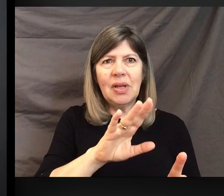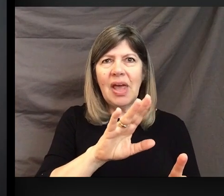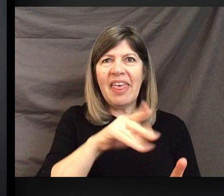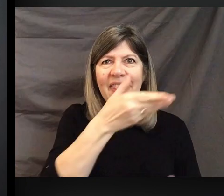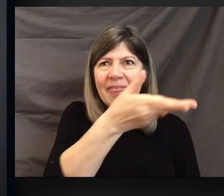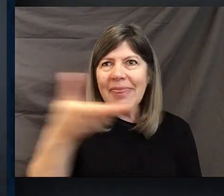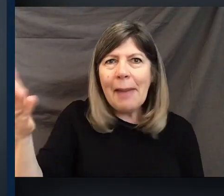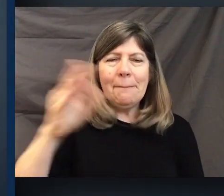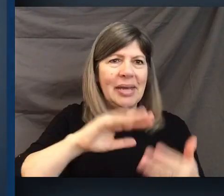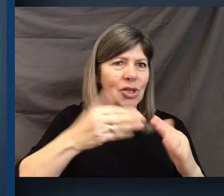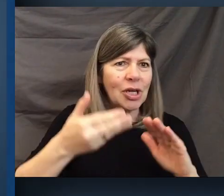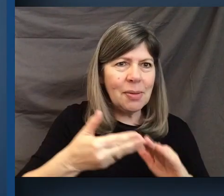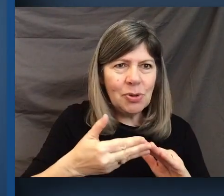They are there.